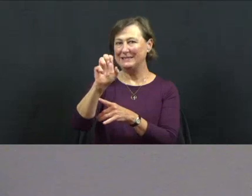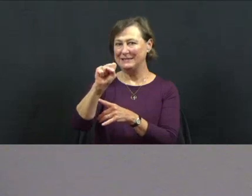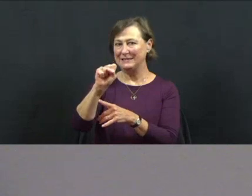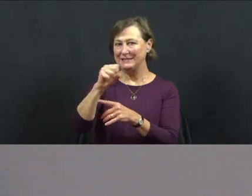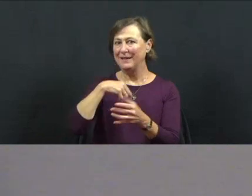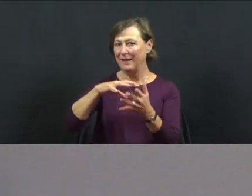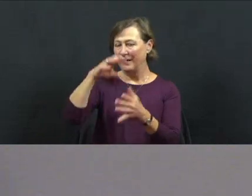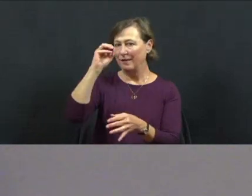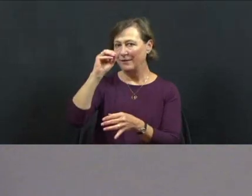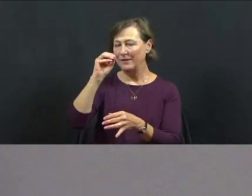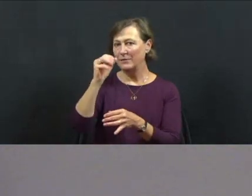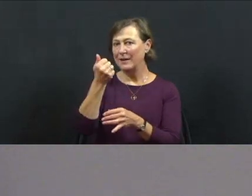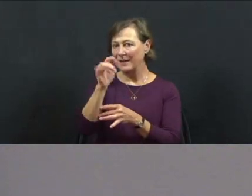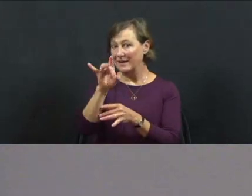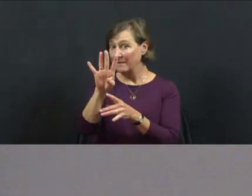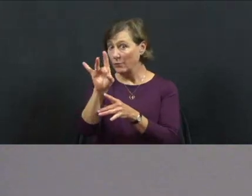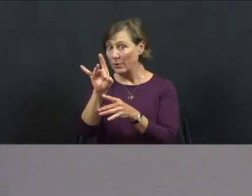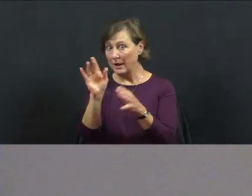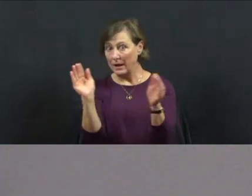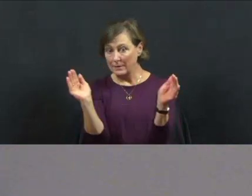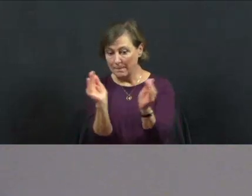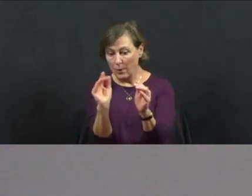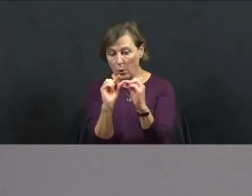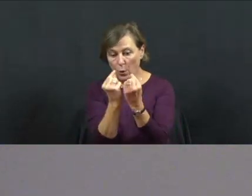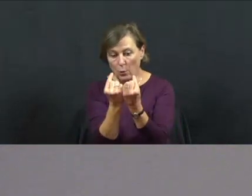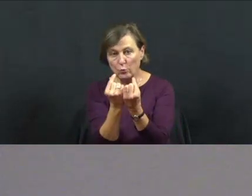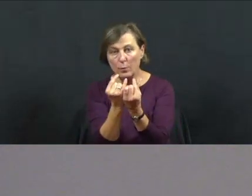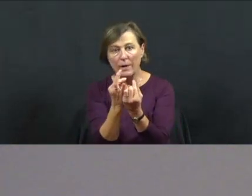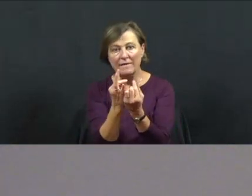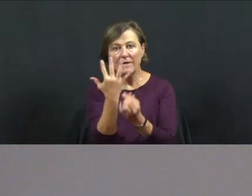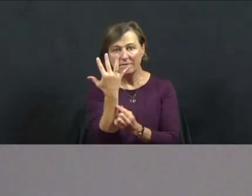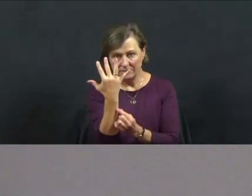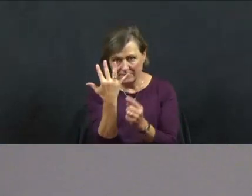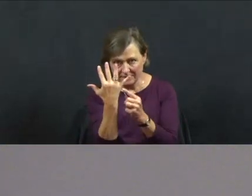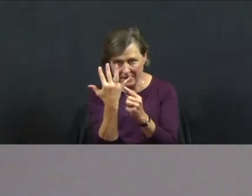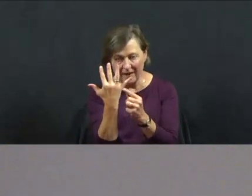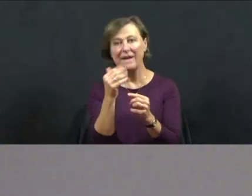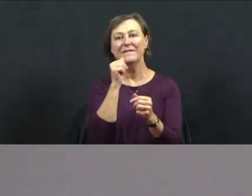small group of women, five--five women, met at a home